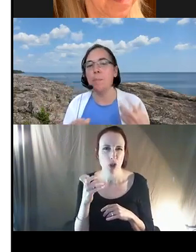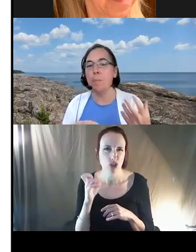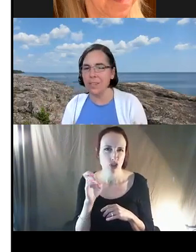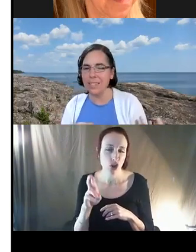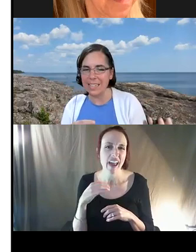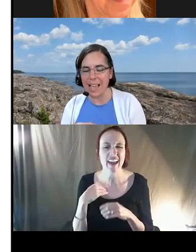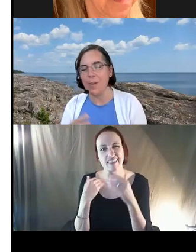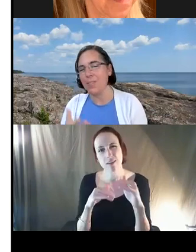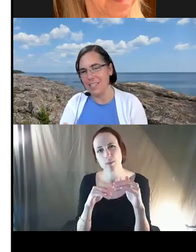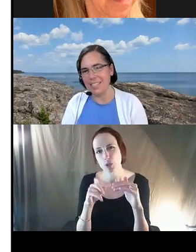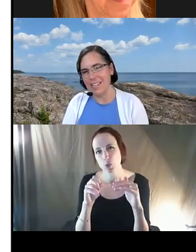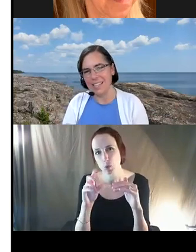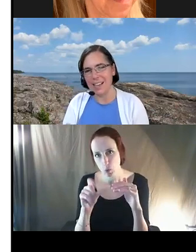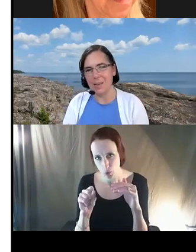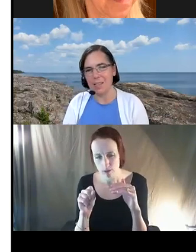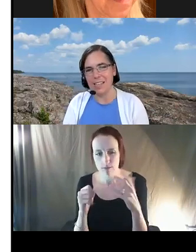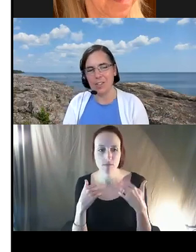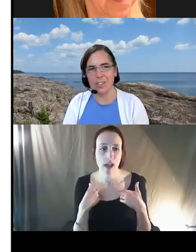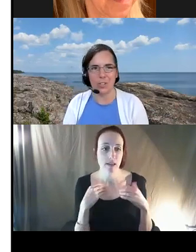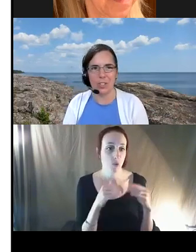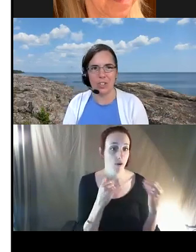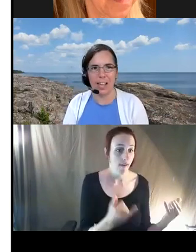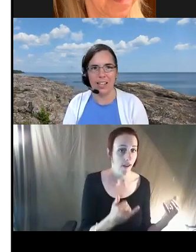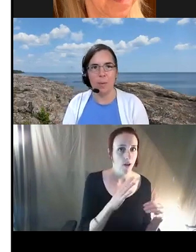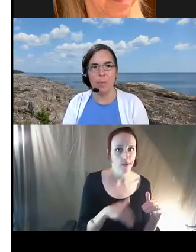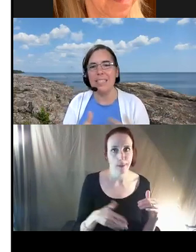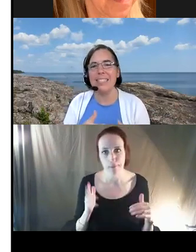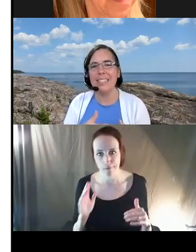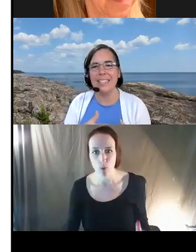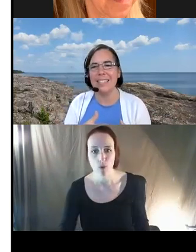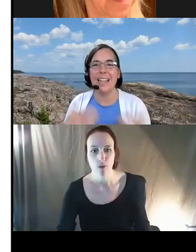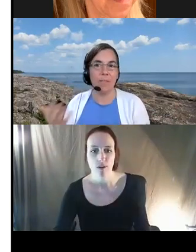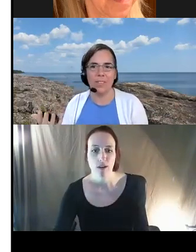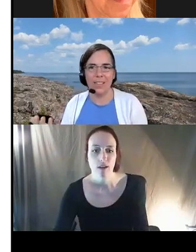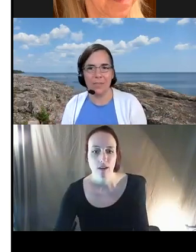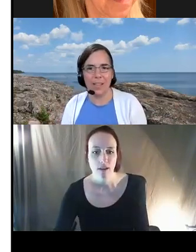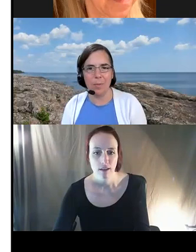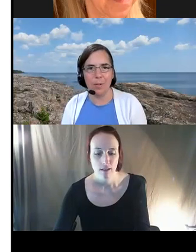It has more than at the time I did the took the screenshot, but it isn't everything available in a